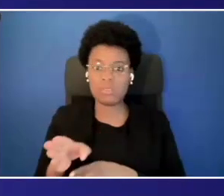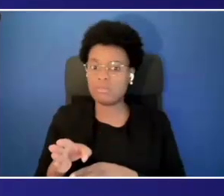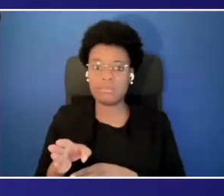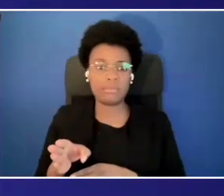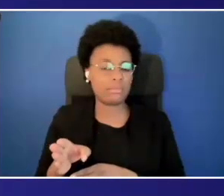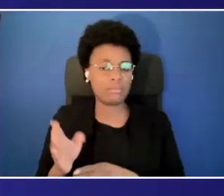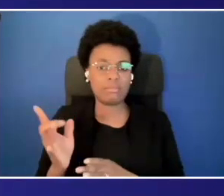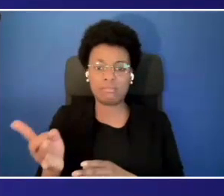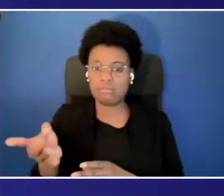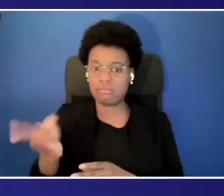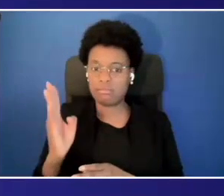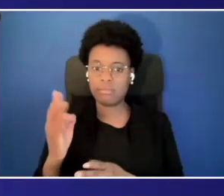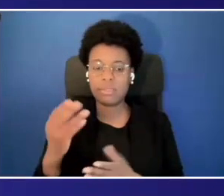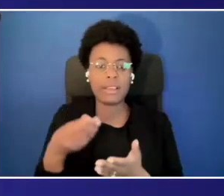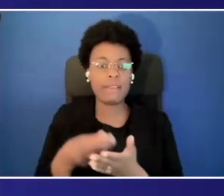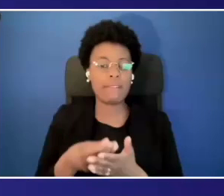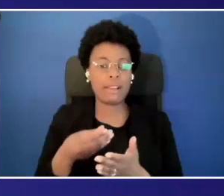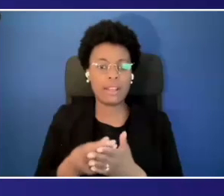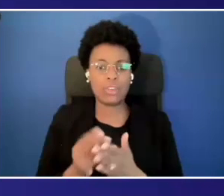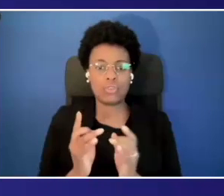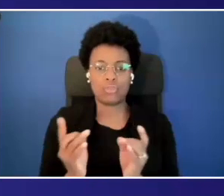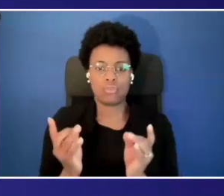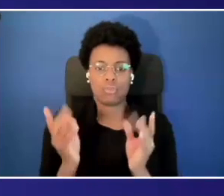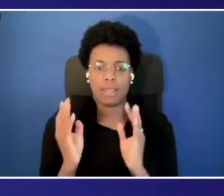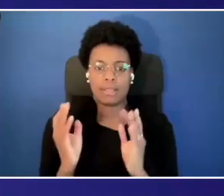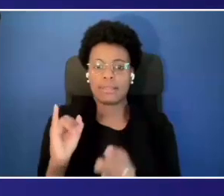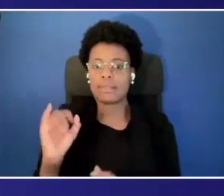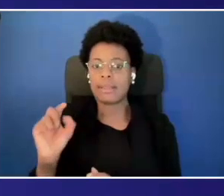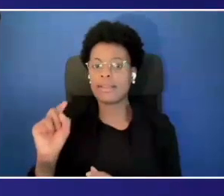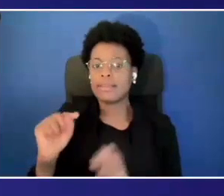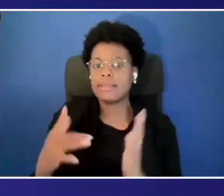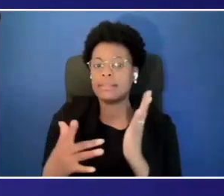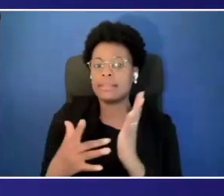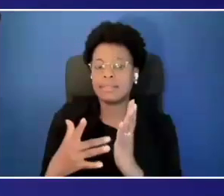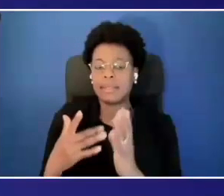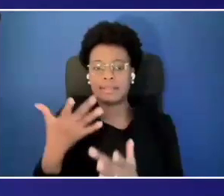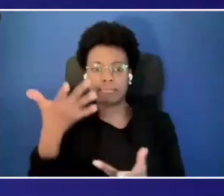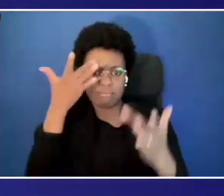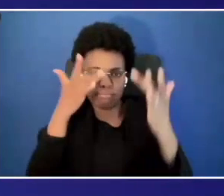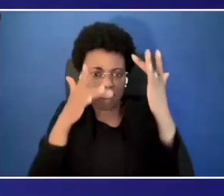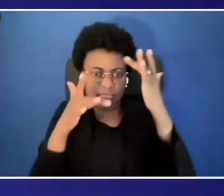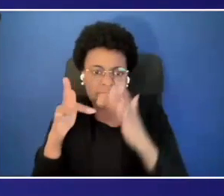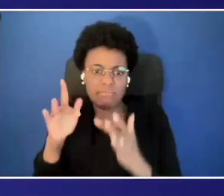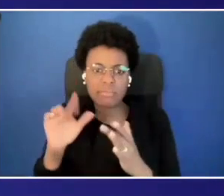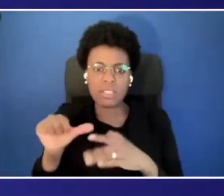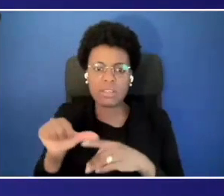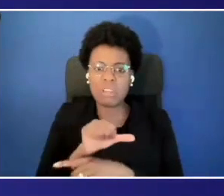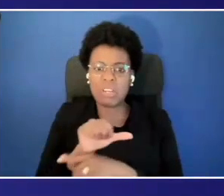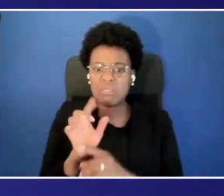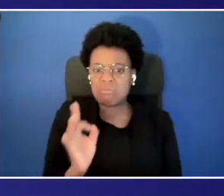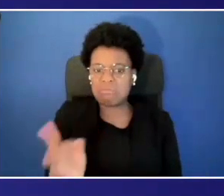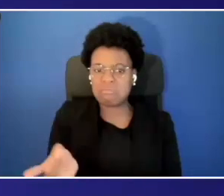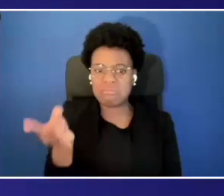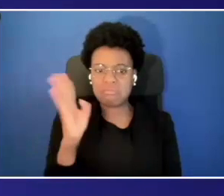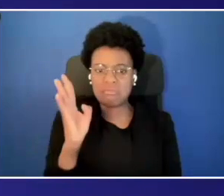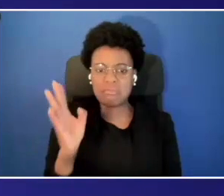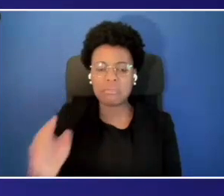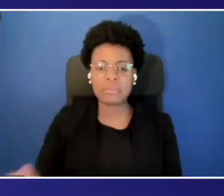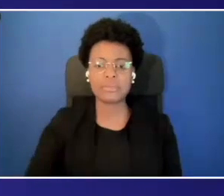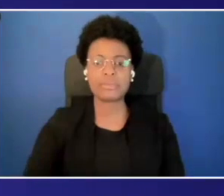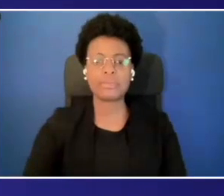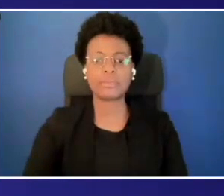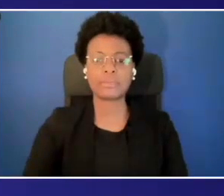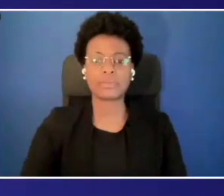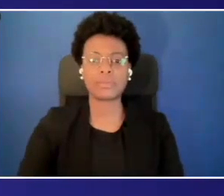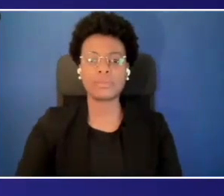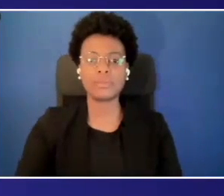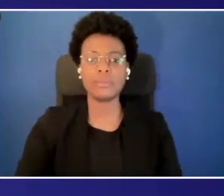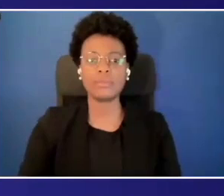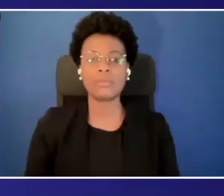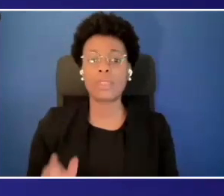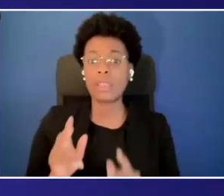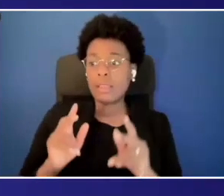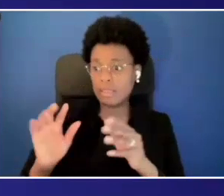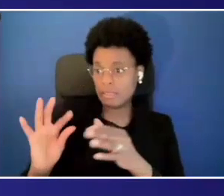ITTEX deceptive practices were insidious. Despite repeat assurances that my, my GIBO benefits would cover institution.